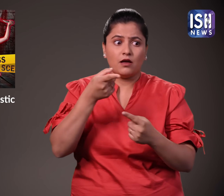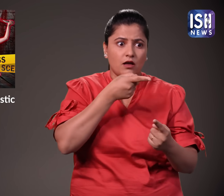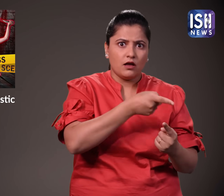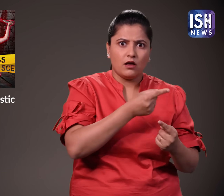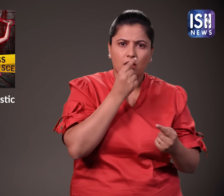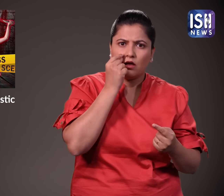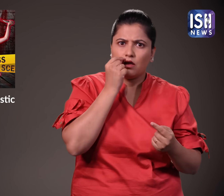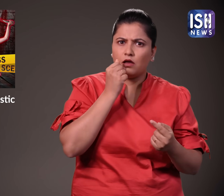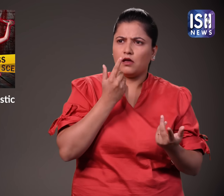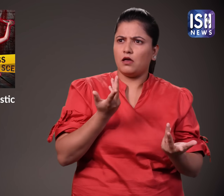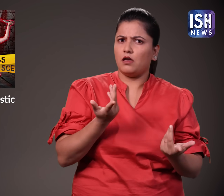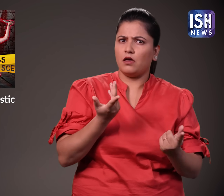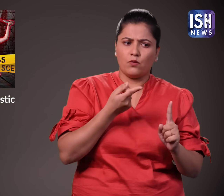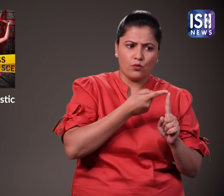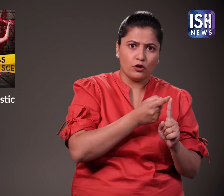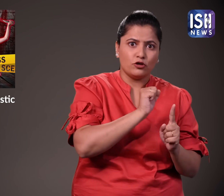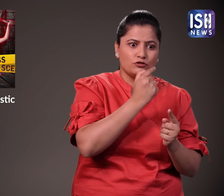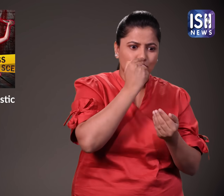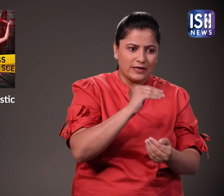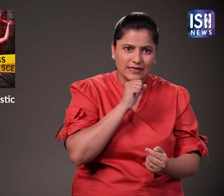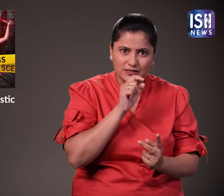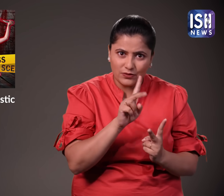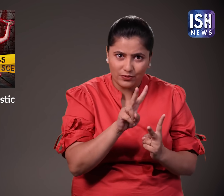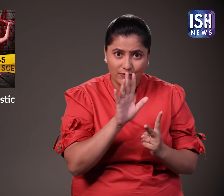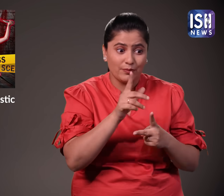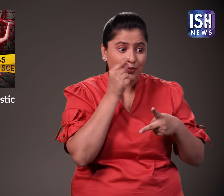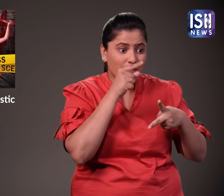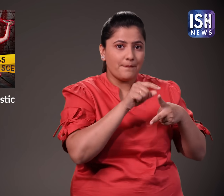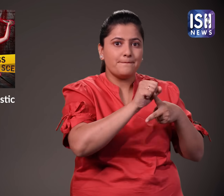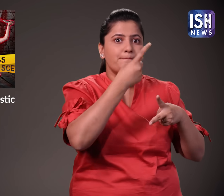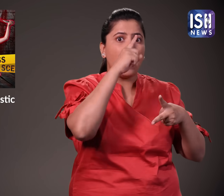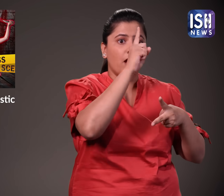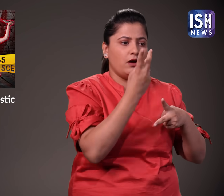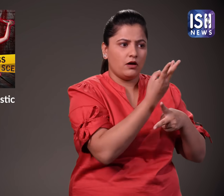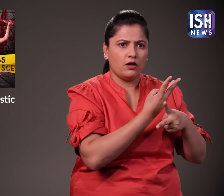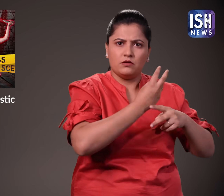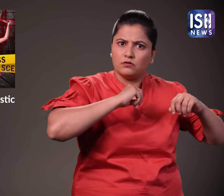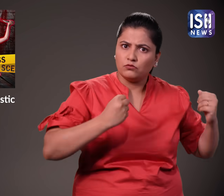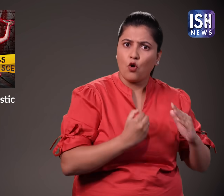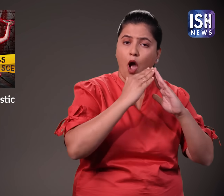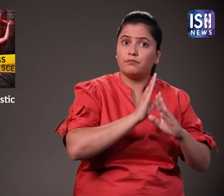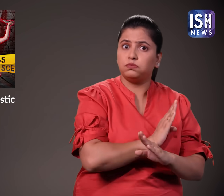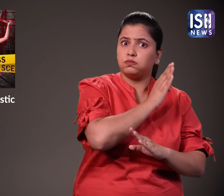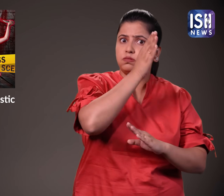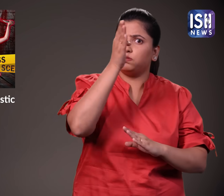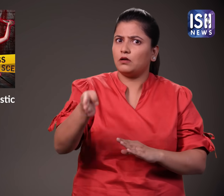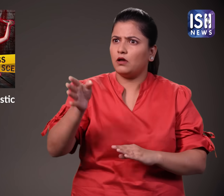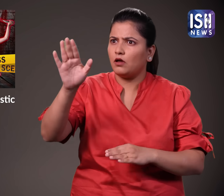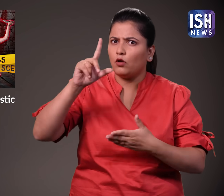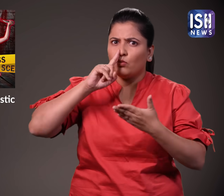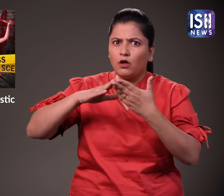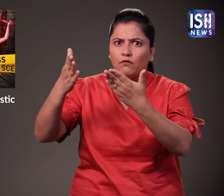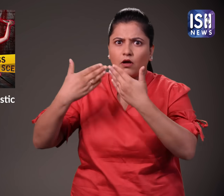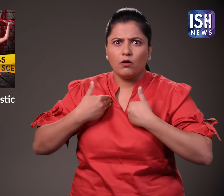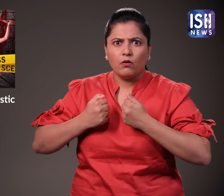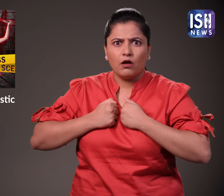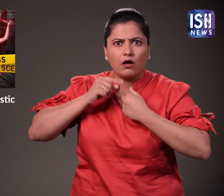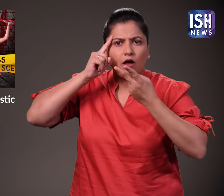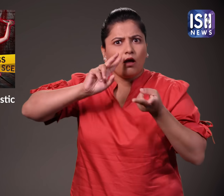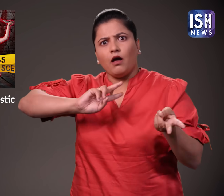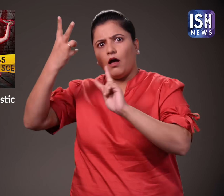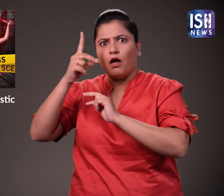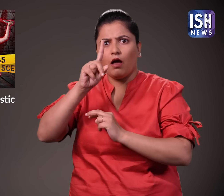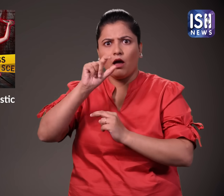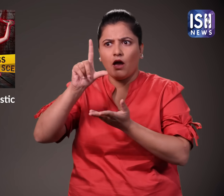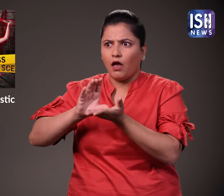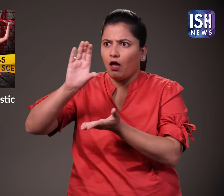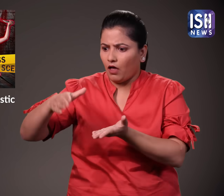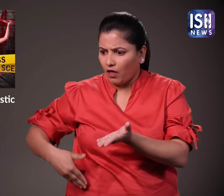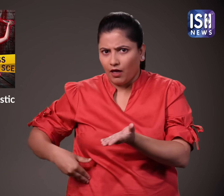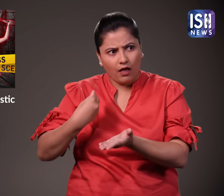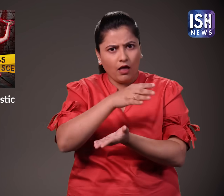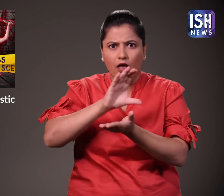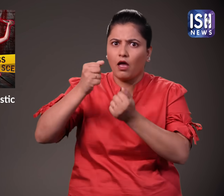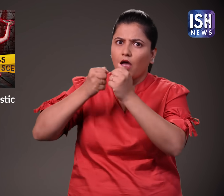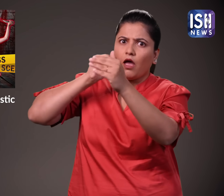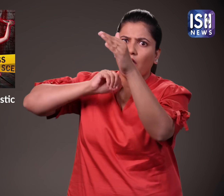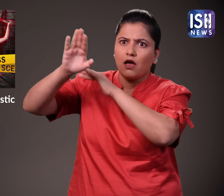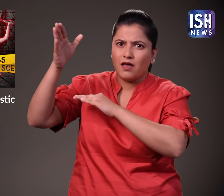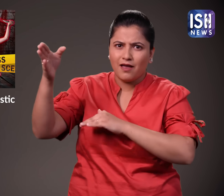Her husband, daughter, and mother-in-law went to her residence to confront her and ask why she fled with ₹10 lakh.